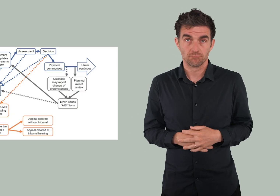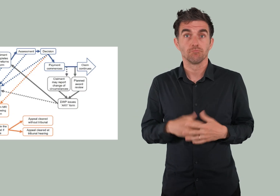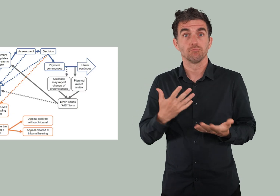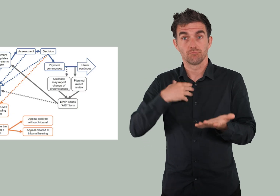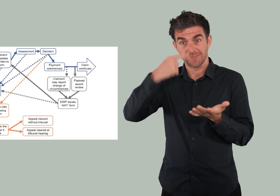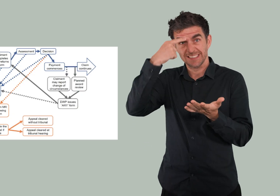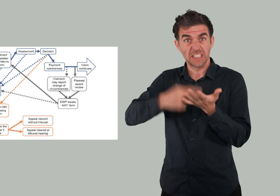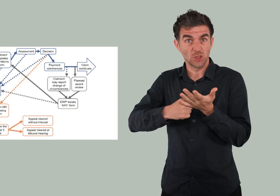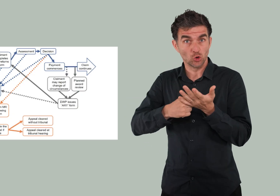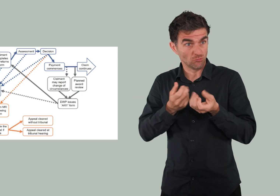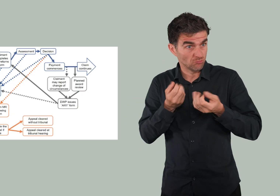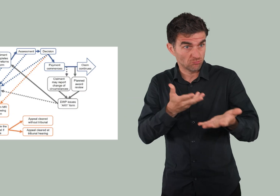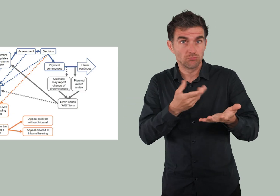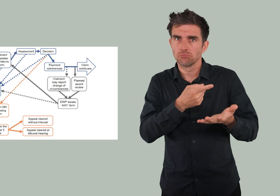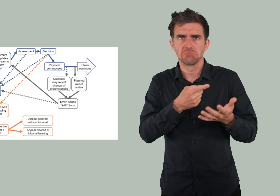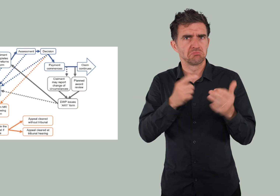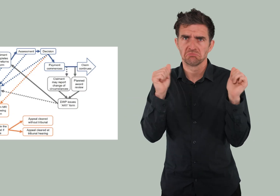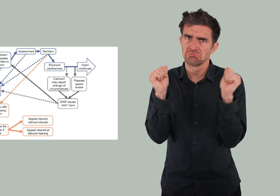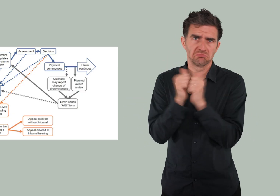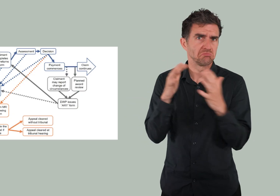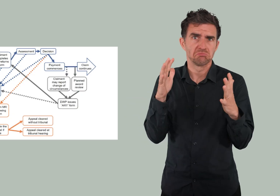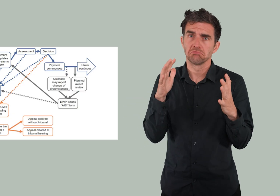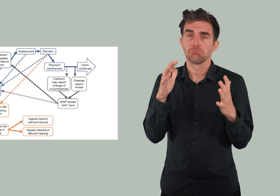10. If the claimant disagrees with a decision on their claim,